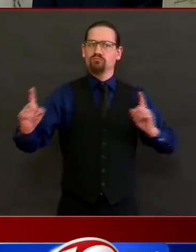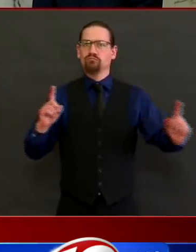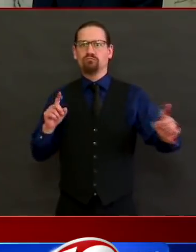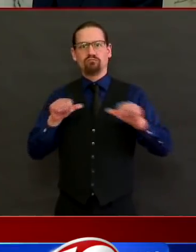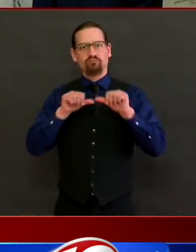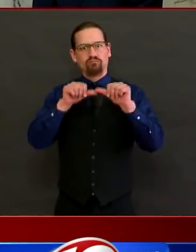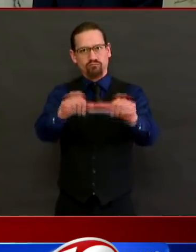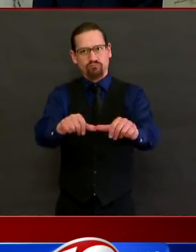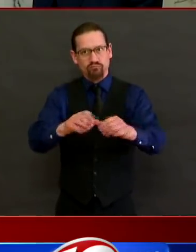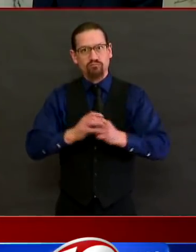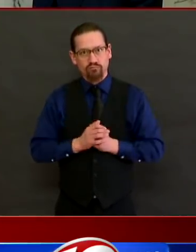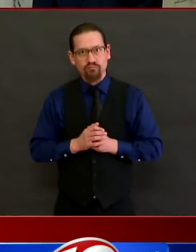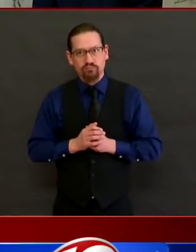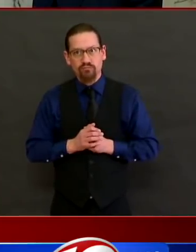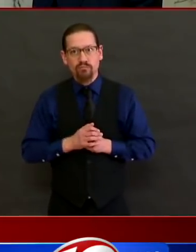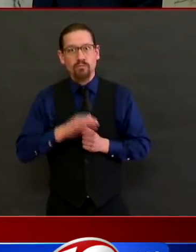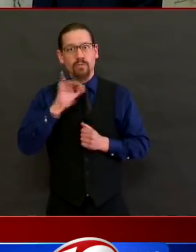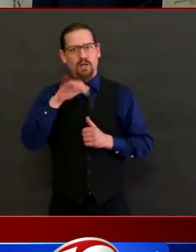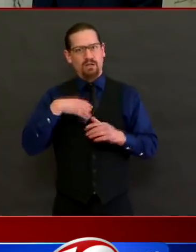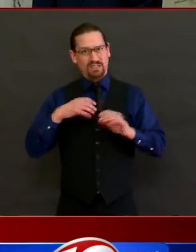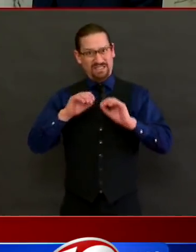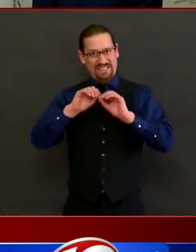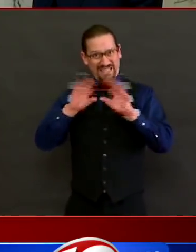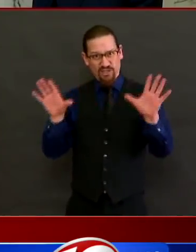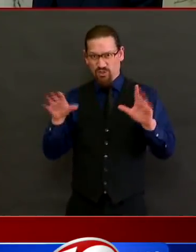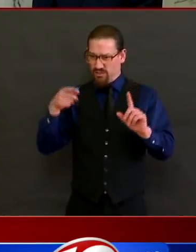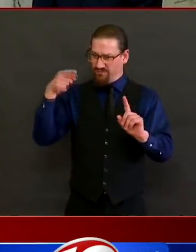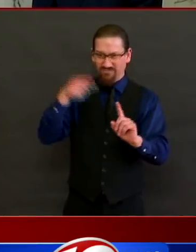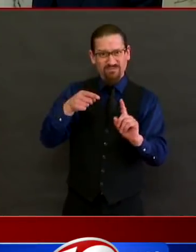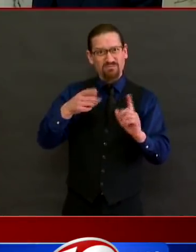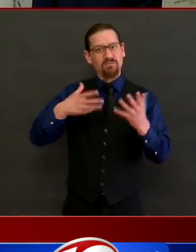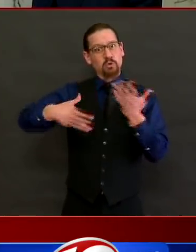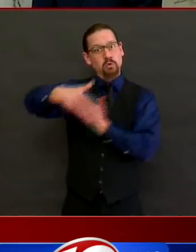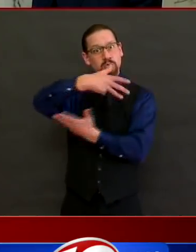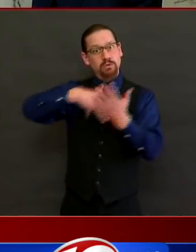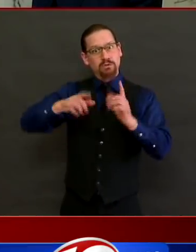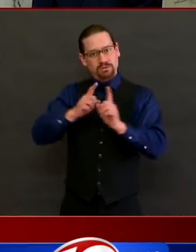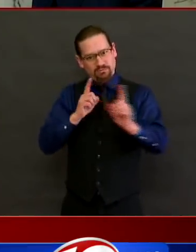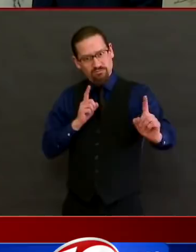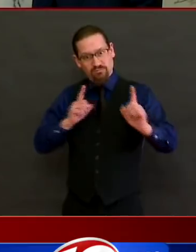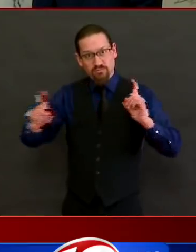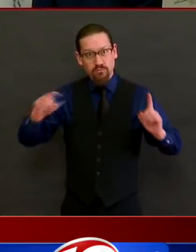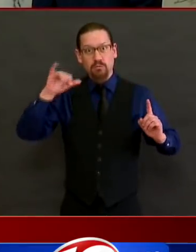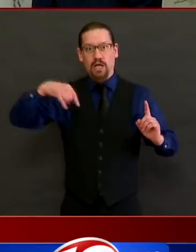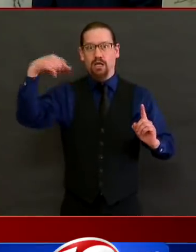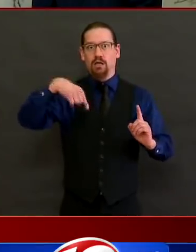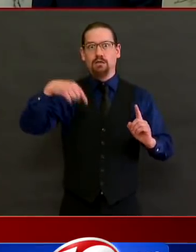TAKEAWAY, IF YOU REMEMBER NOTHING ELSE FROM TODAY , SOCIAL DISTANCING IS WORKING. SOCIAL DISTANCING IS SAVING